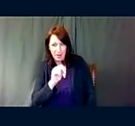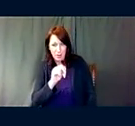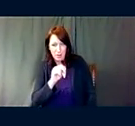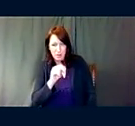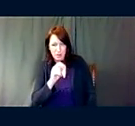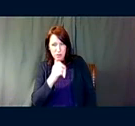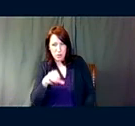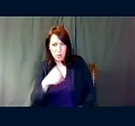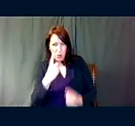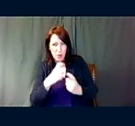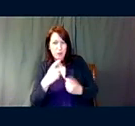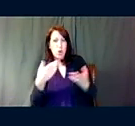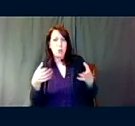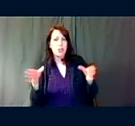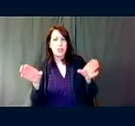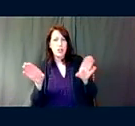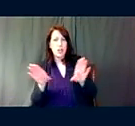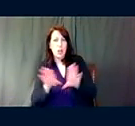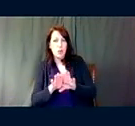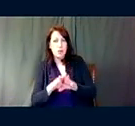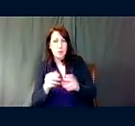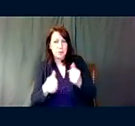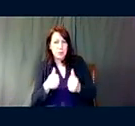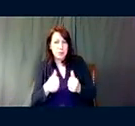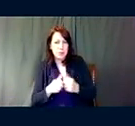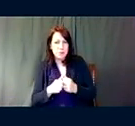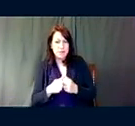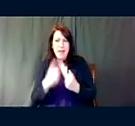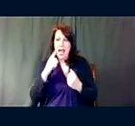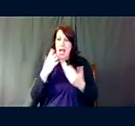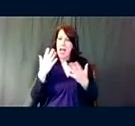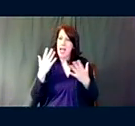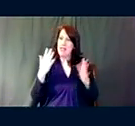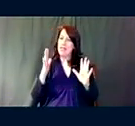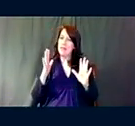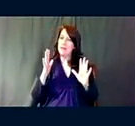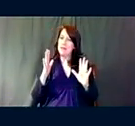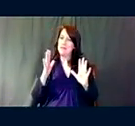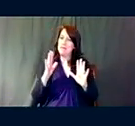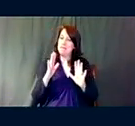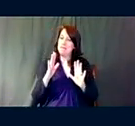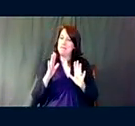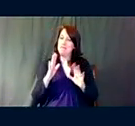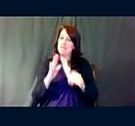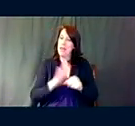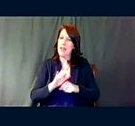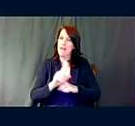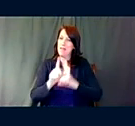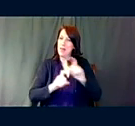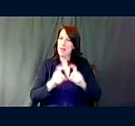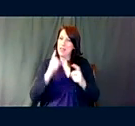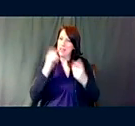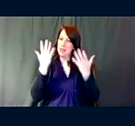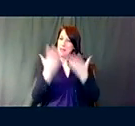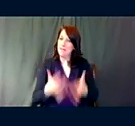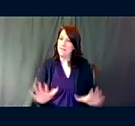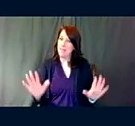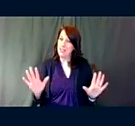CAITLIN, I WASN'T SURE, ARE WE GOING TO DO QUESTIONS OR JUST CLOSE UP? I THINK WE'RE SKIPPING QUESTIONS FOR NOW AND I THINK